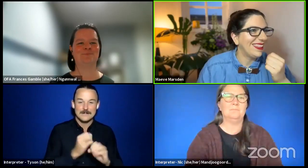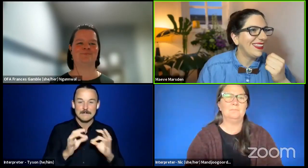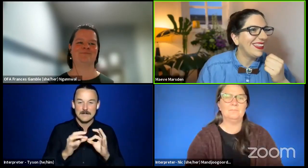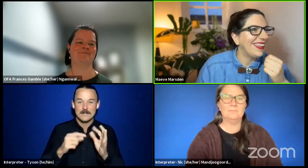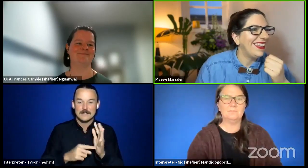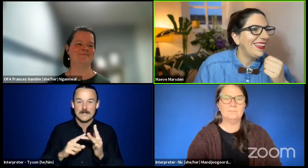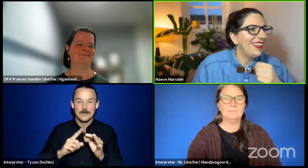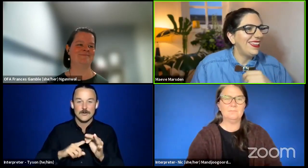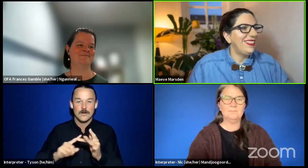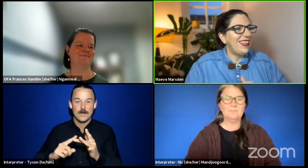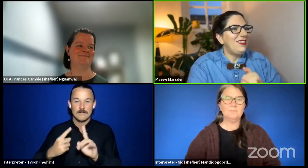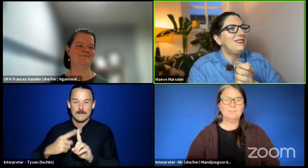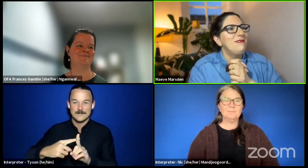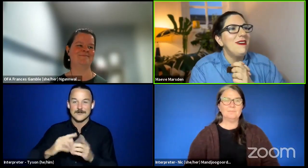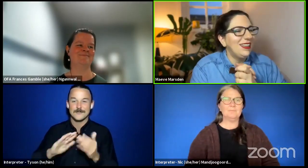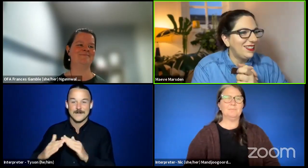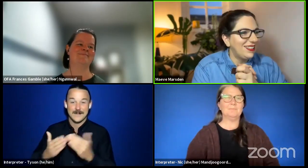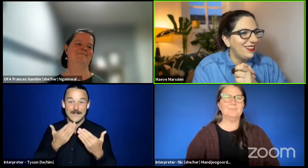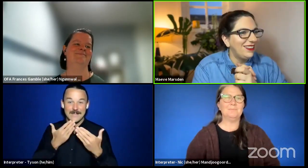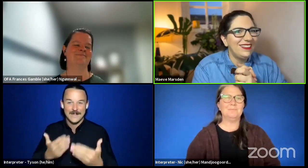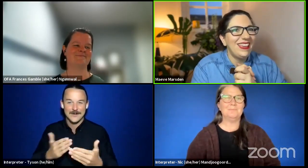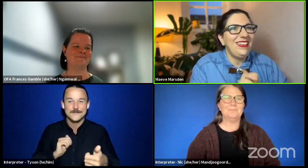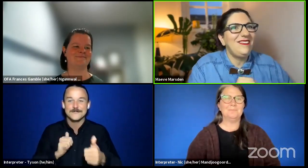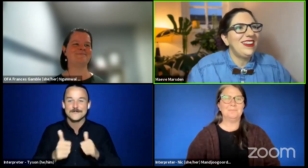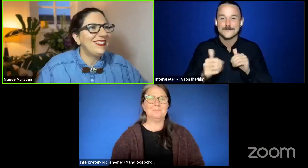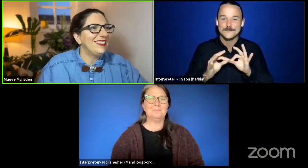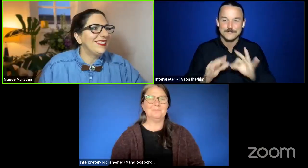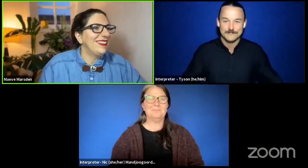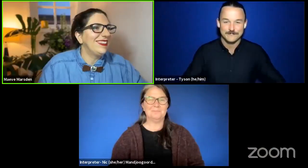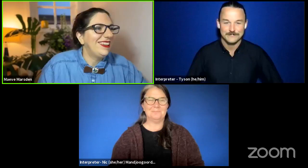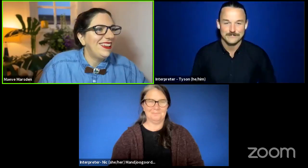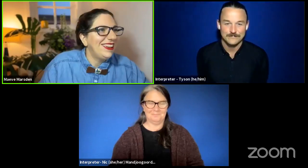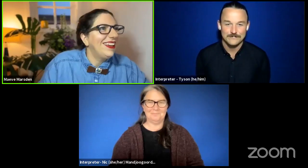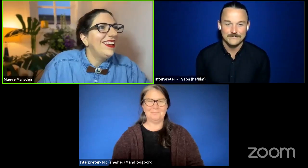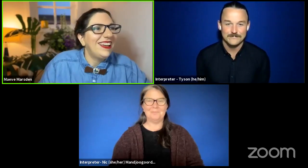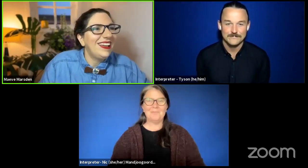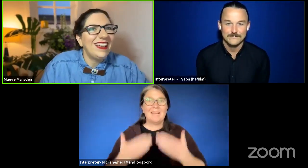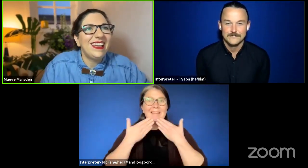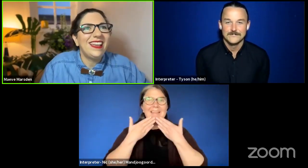q plus community. Thanks right back to you. Thank you so much. Thank you